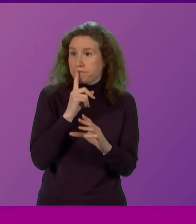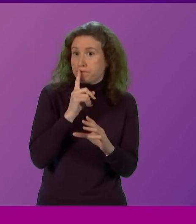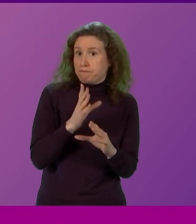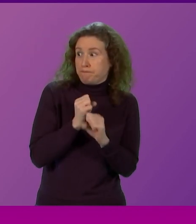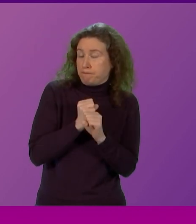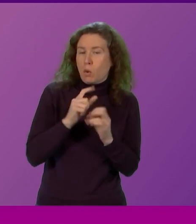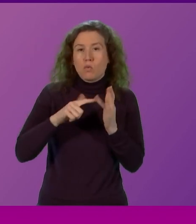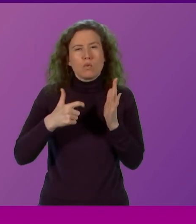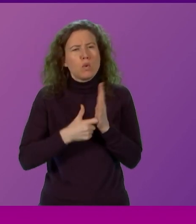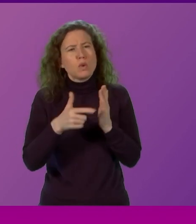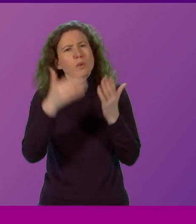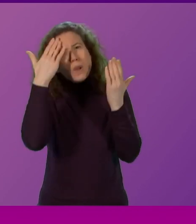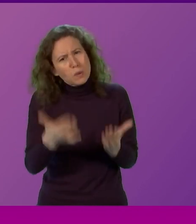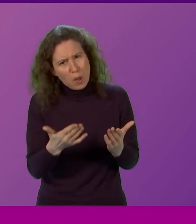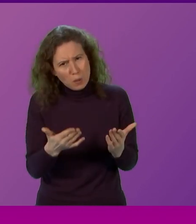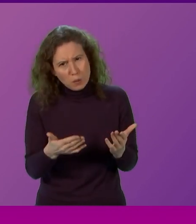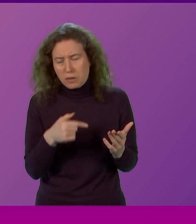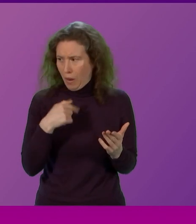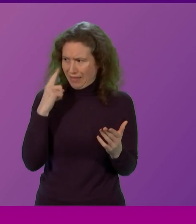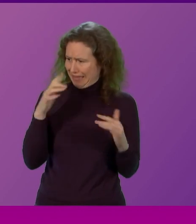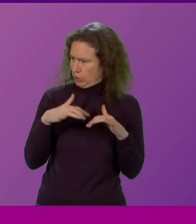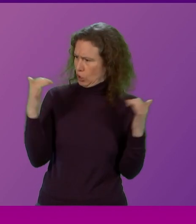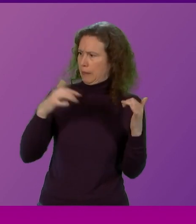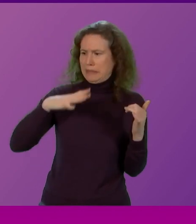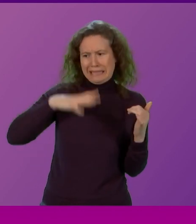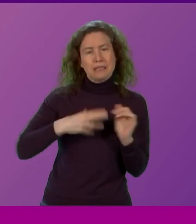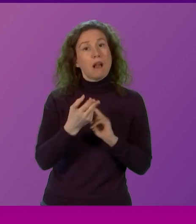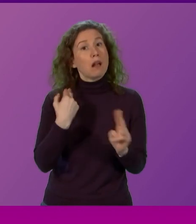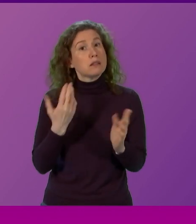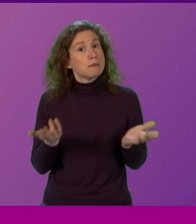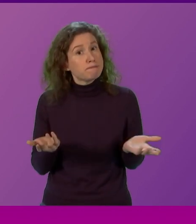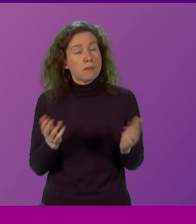she does not know, and I think that members deserve an answer.